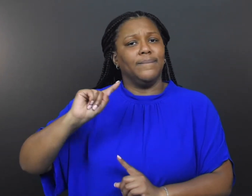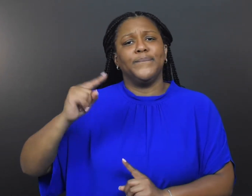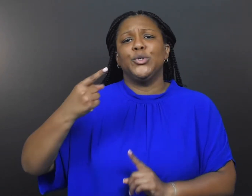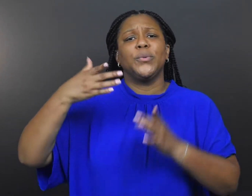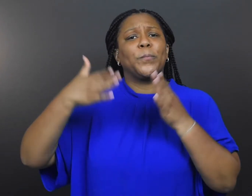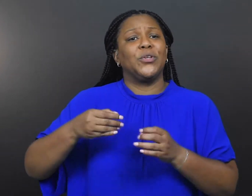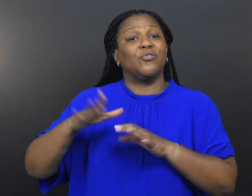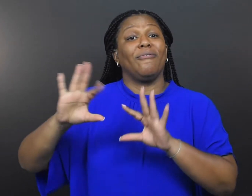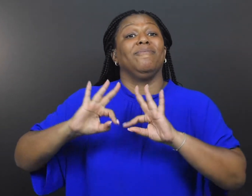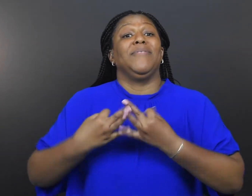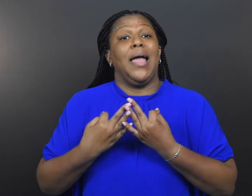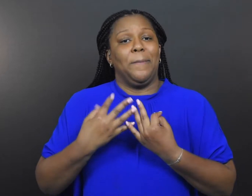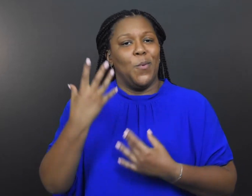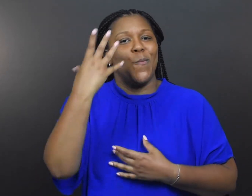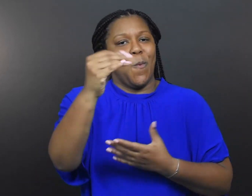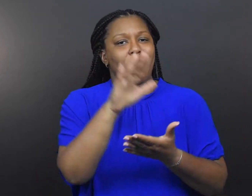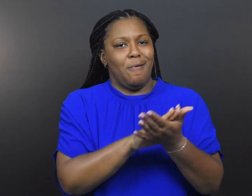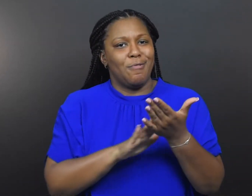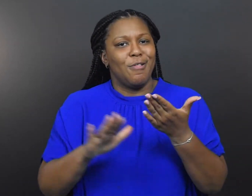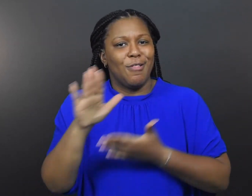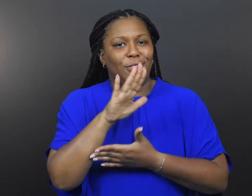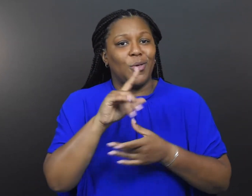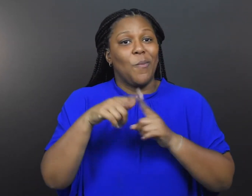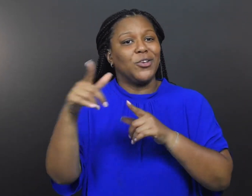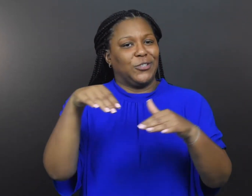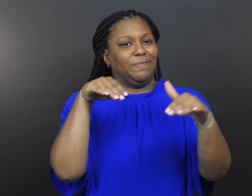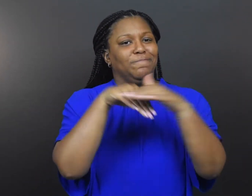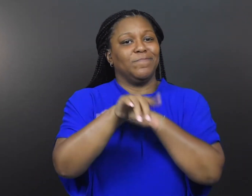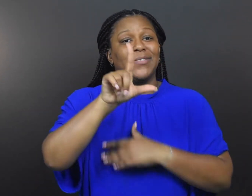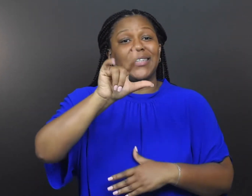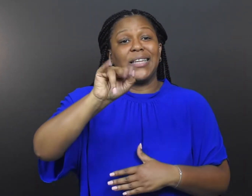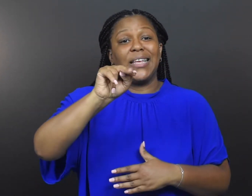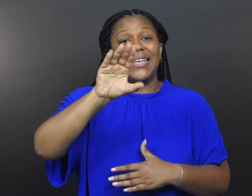Jesica was the first person in her family to go to college when she